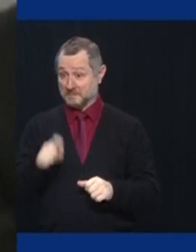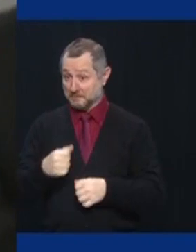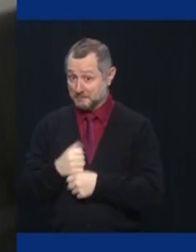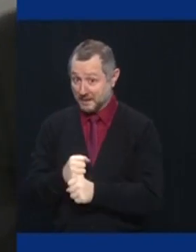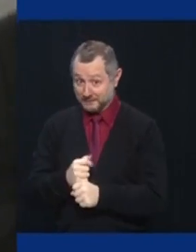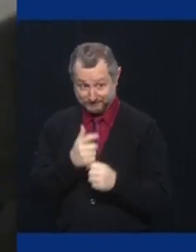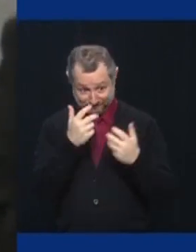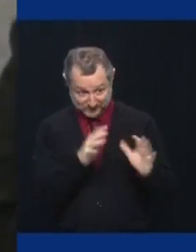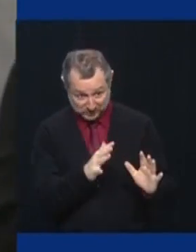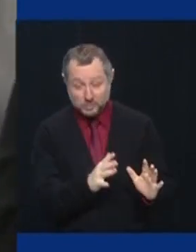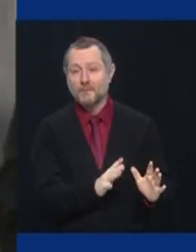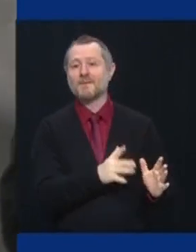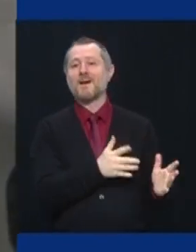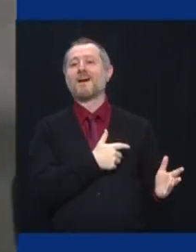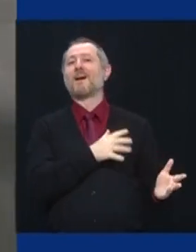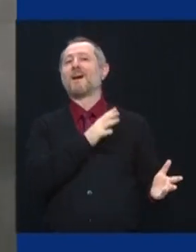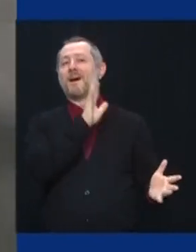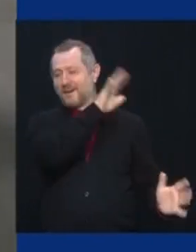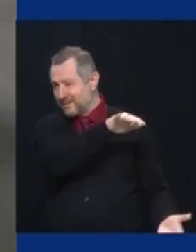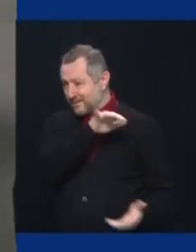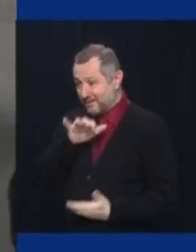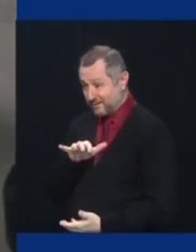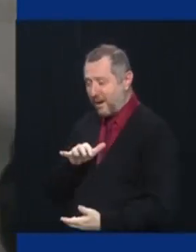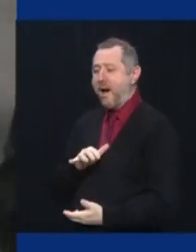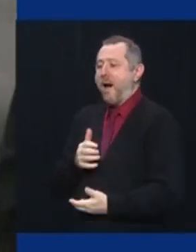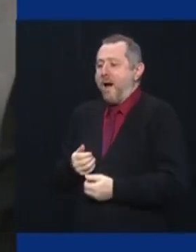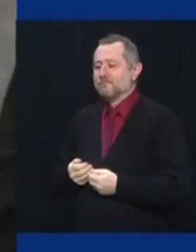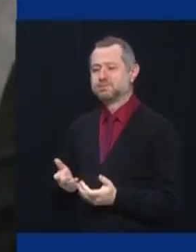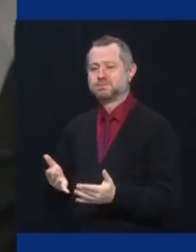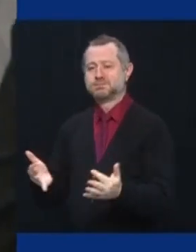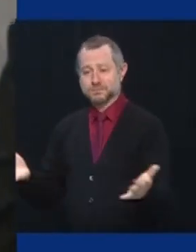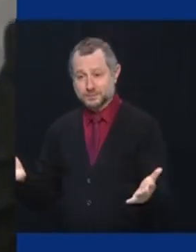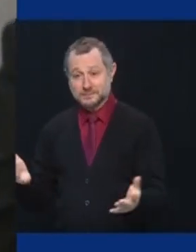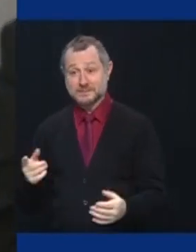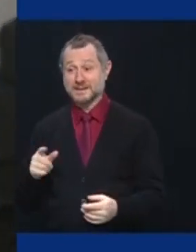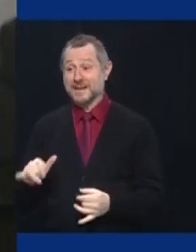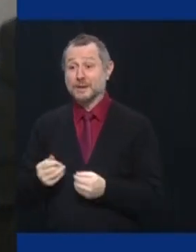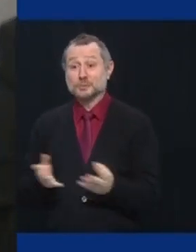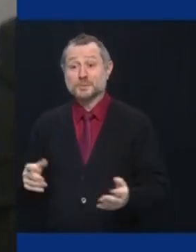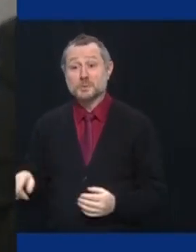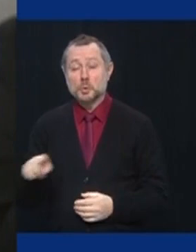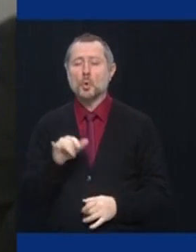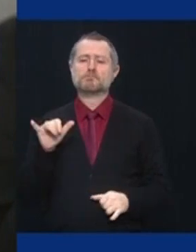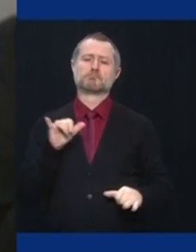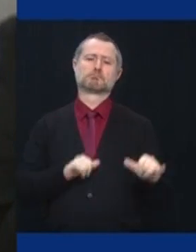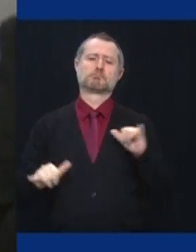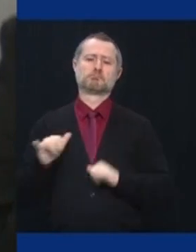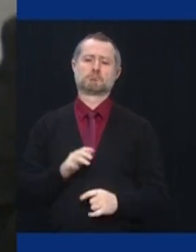HAVE INCREASED THE TIMELINE ON THE VACCINE DISTRIBUTION, SO THAT'S GOOD NEWS.